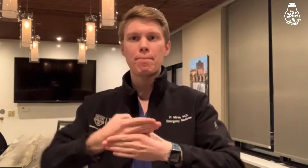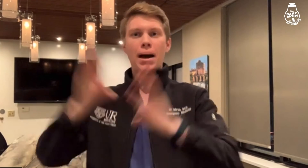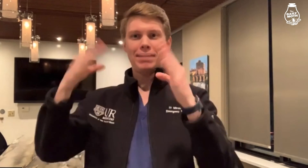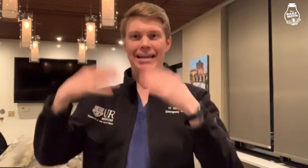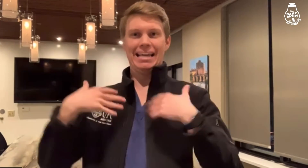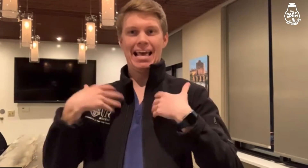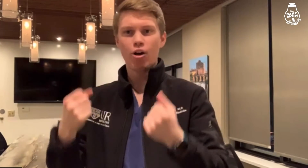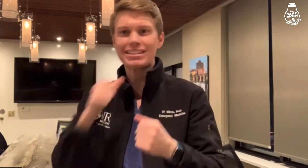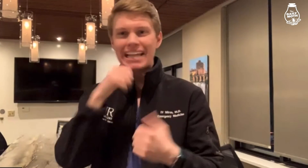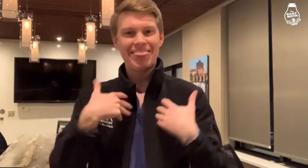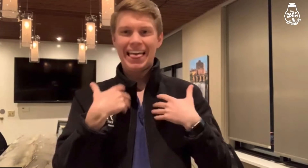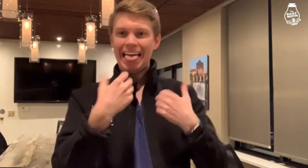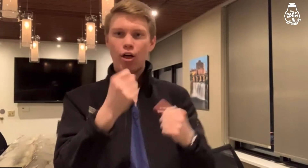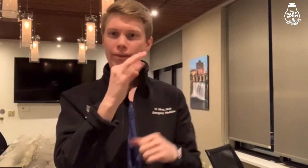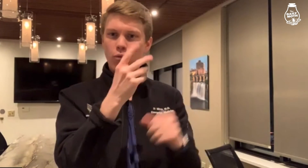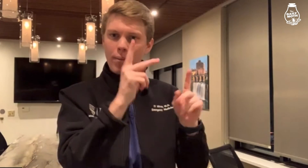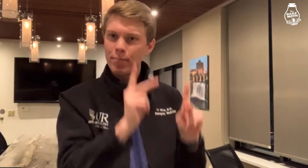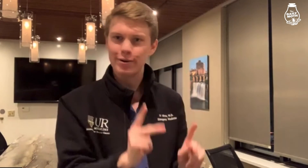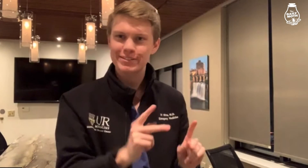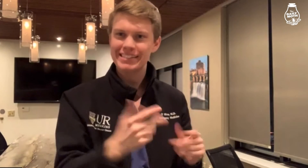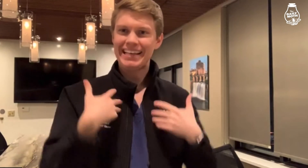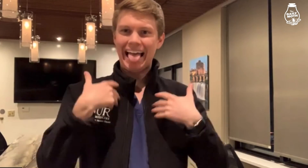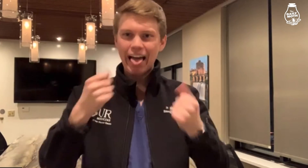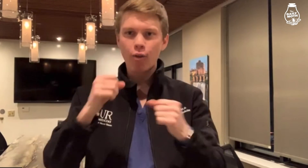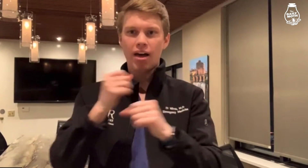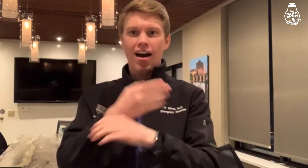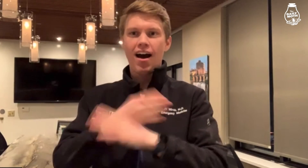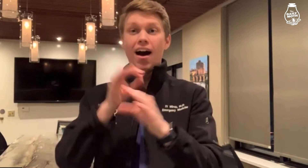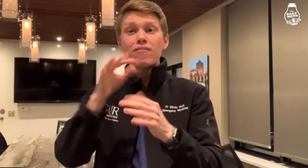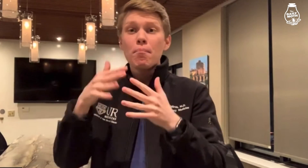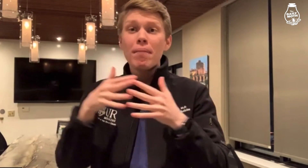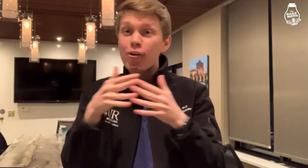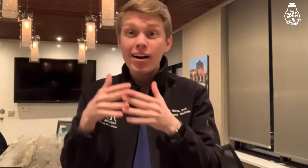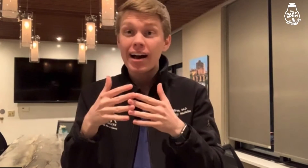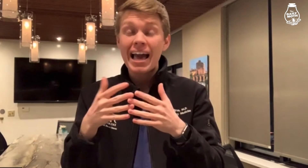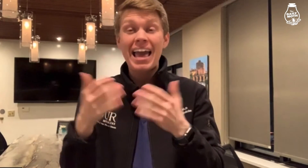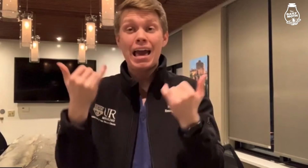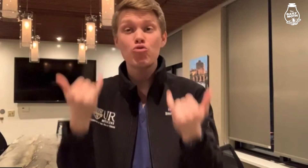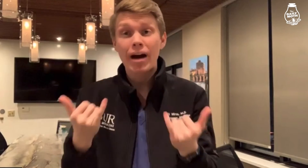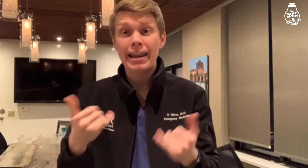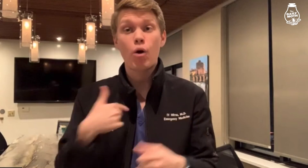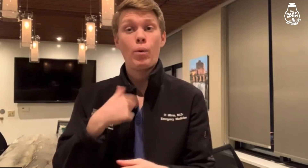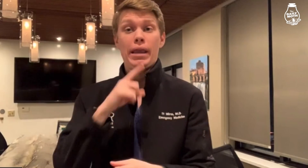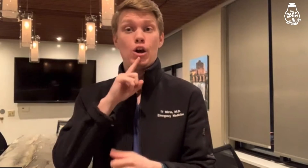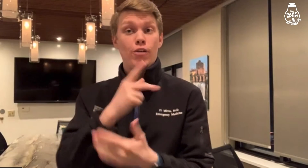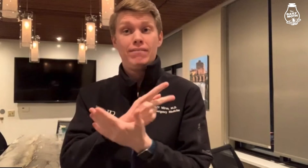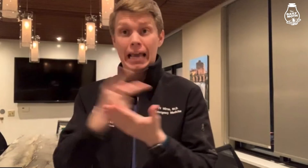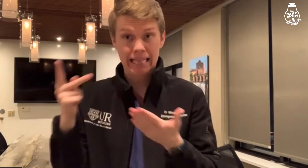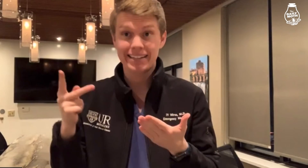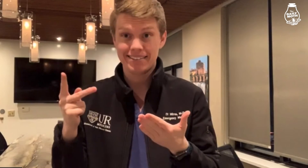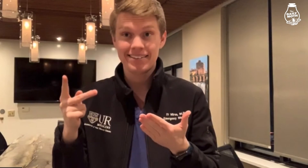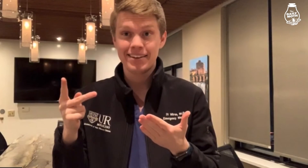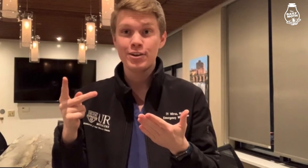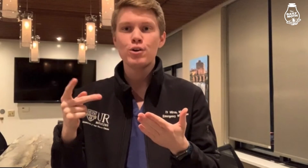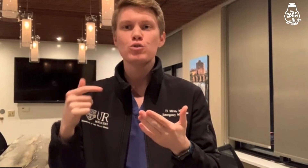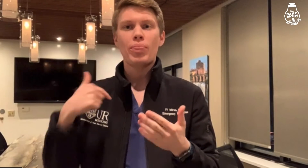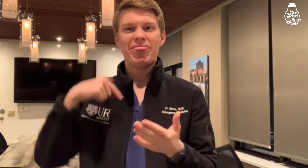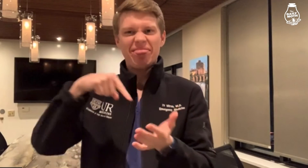It is about public health, not the health of one person. It's the health of America. Right now we are failing.